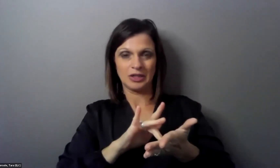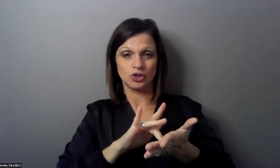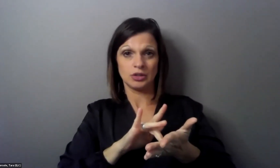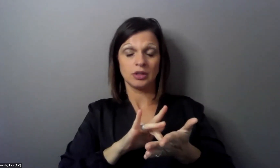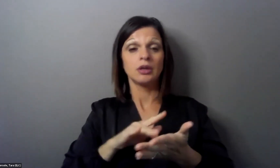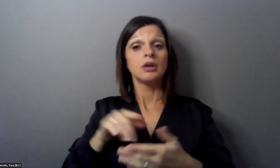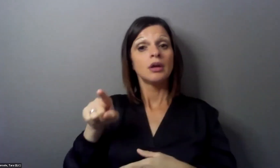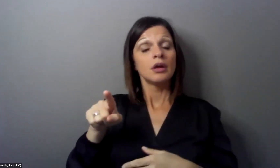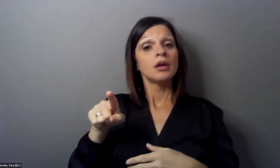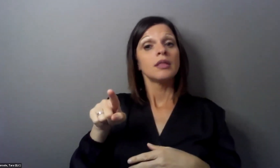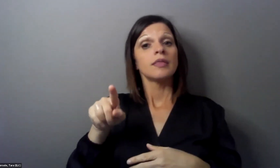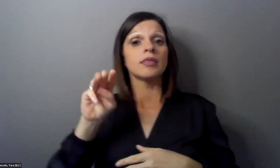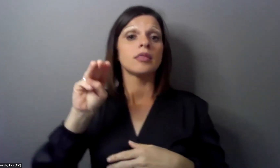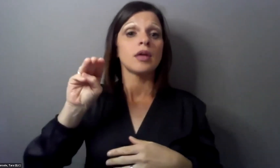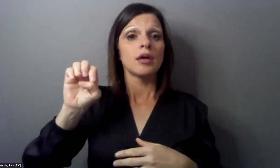Is a legal medication and is